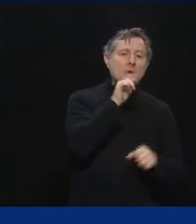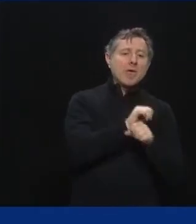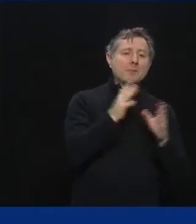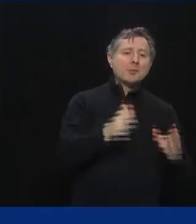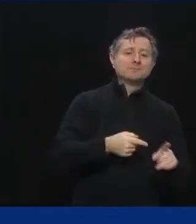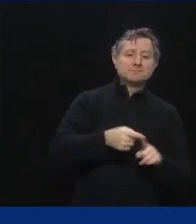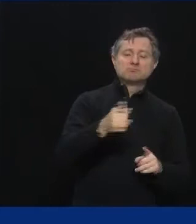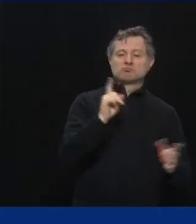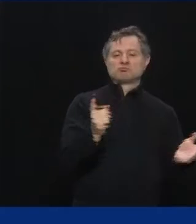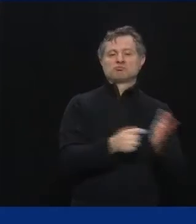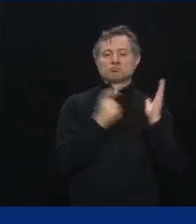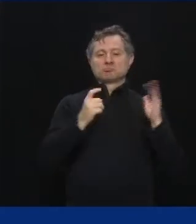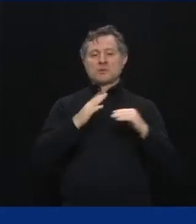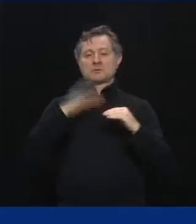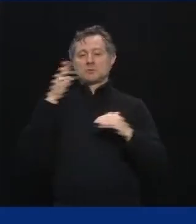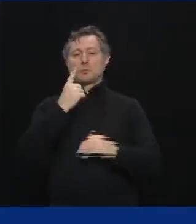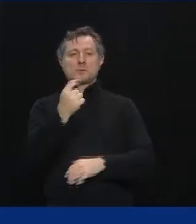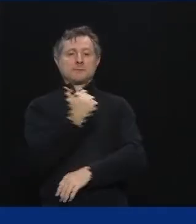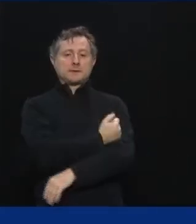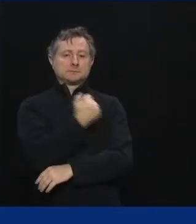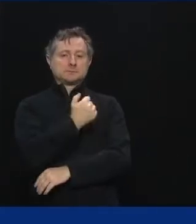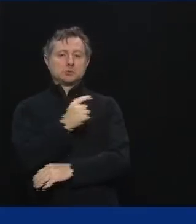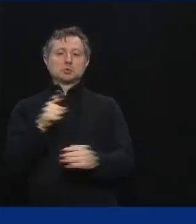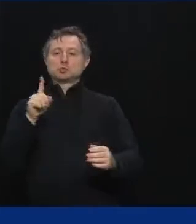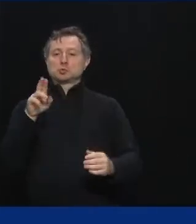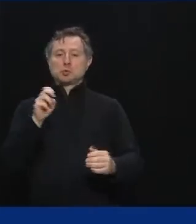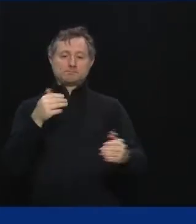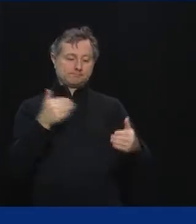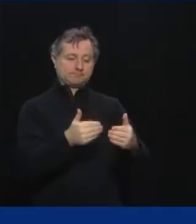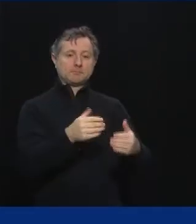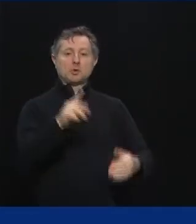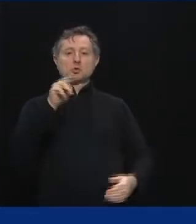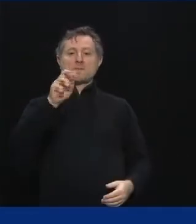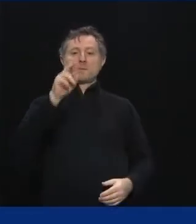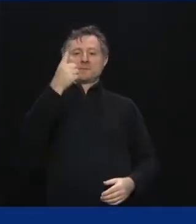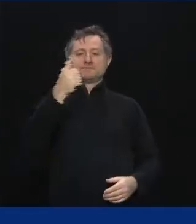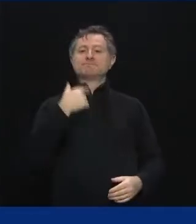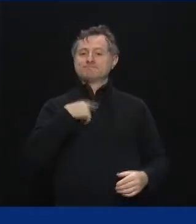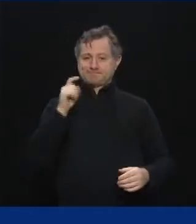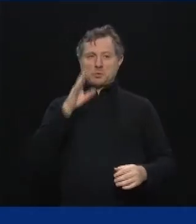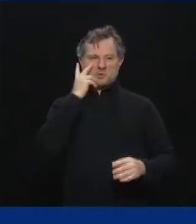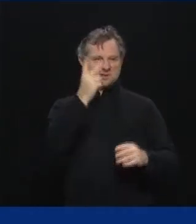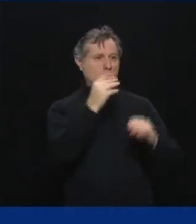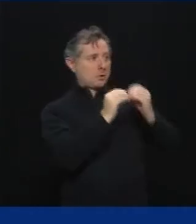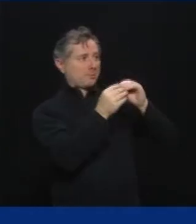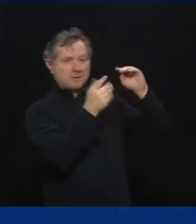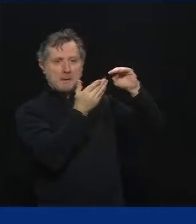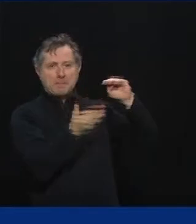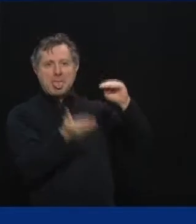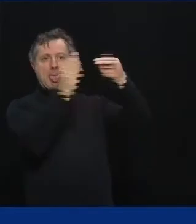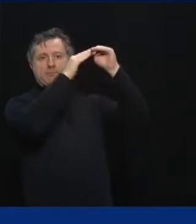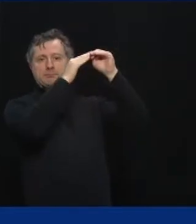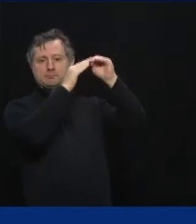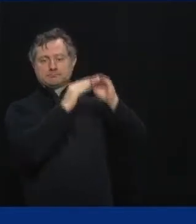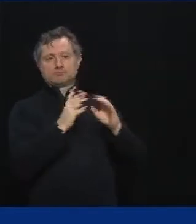DISABILITIES CERTIFIED, ESPECIALLY OUR HOSPITALS, THEIR EMPLOYEES AND THEY ALL MUST HAVE AT LEAST ONE VACCINE SHOT BY NOVEMBER 1st.